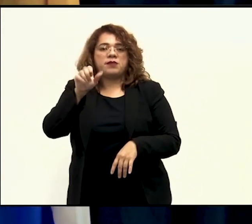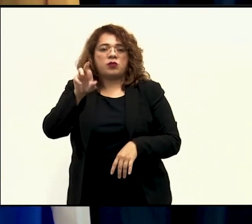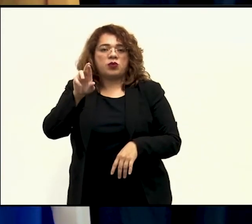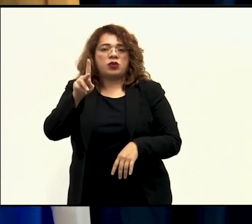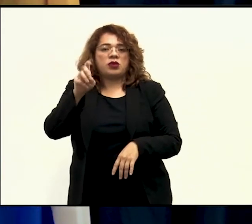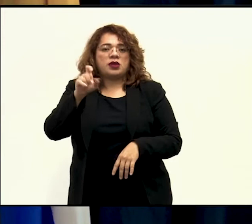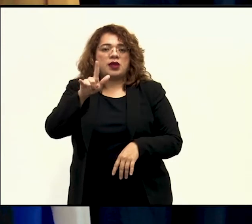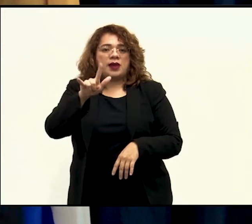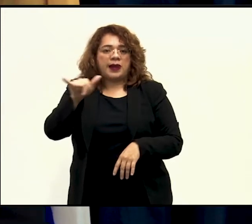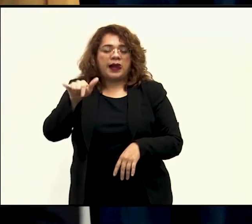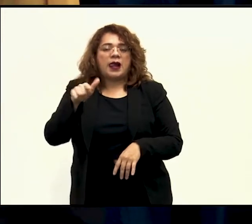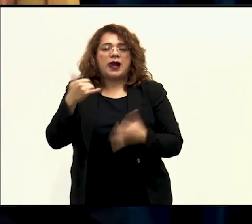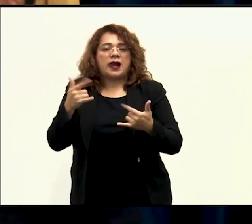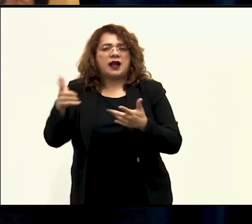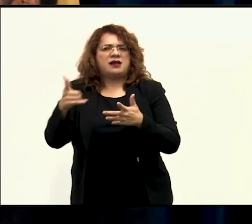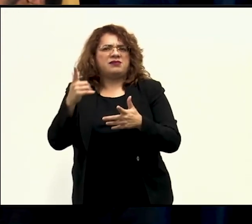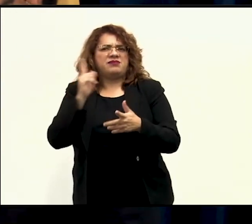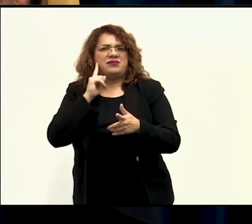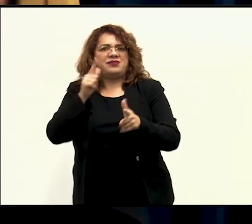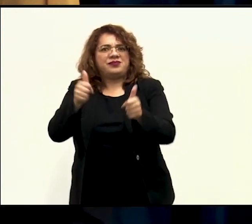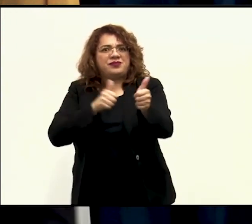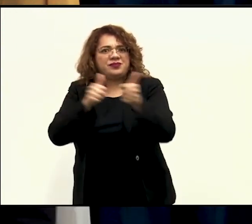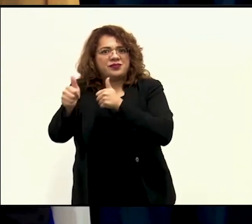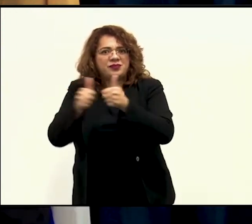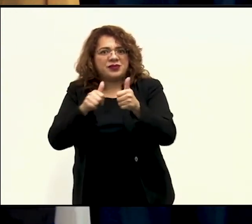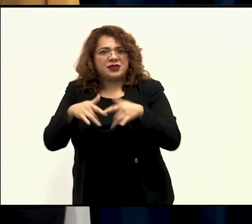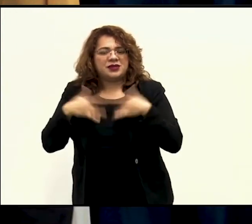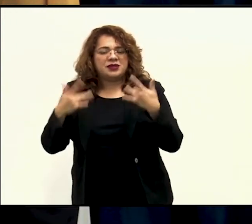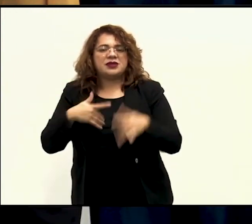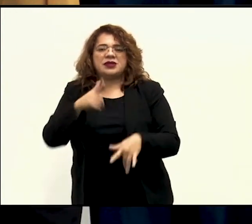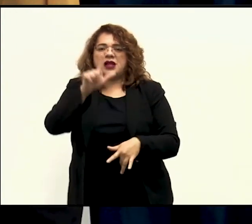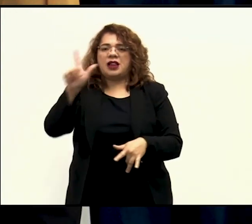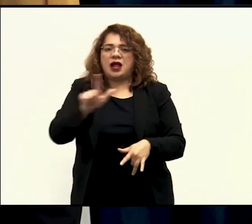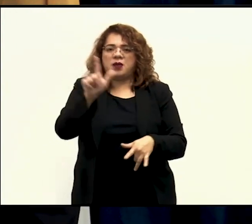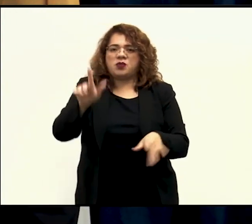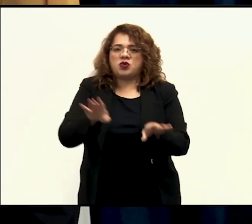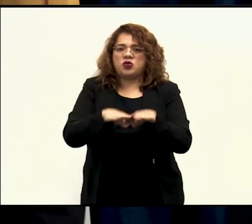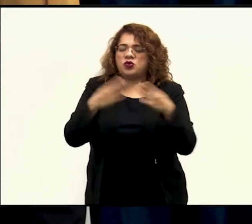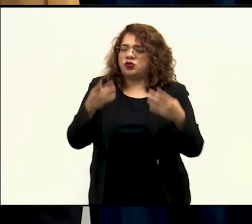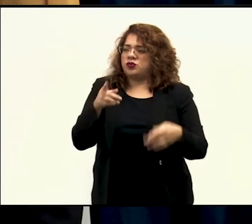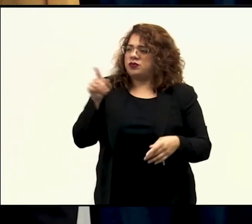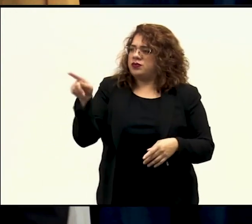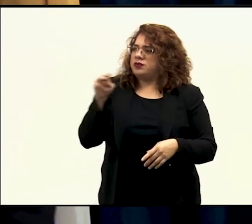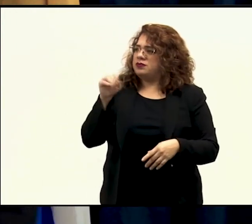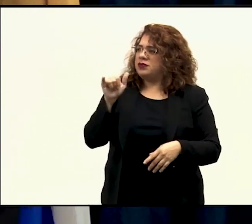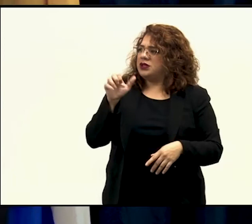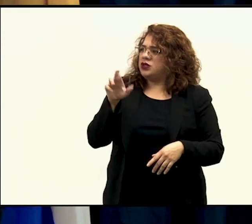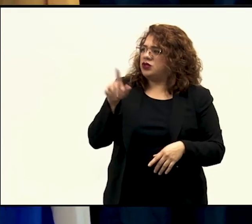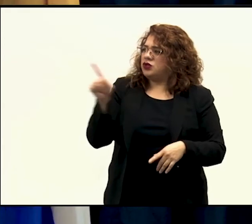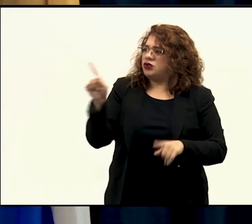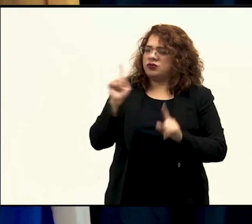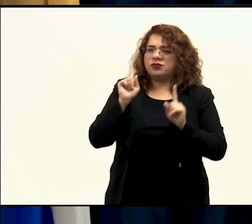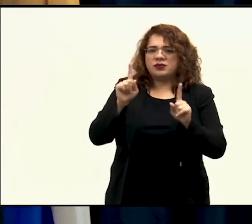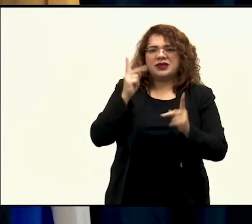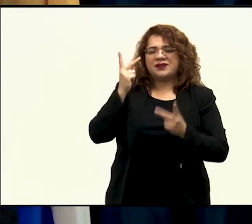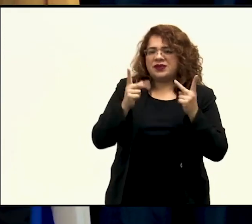You can go to sporting events now, libraries in the city now just opened, I believe you Mr. mayor went to Disneyland last week.